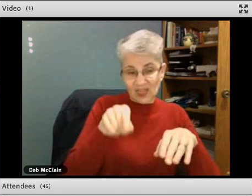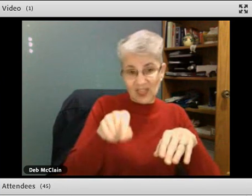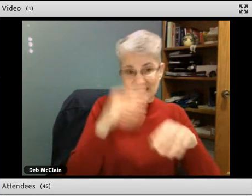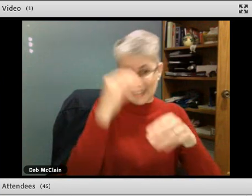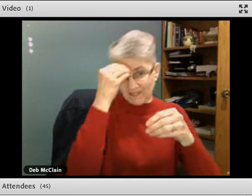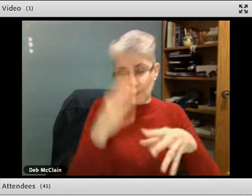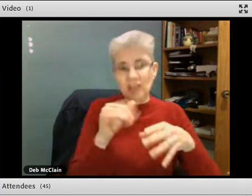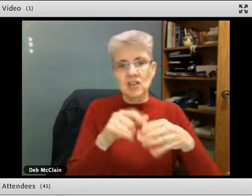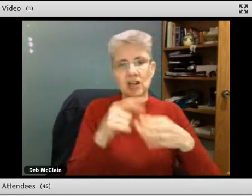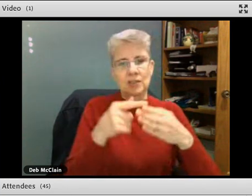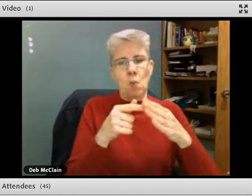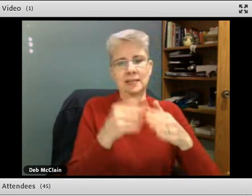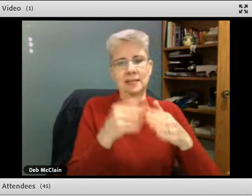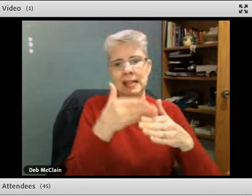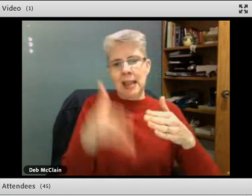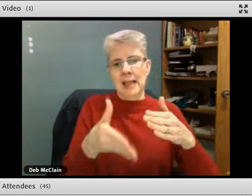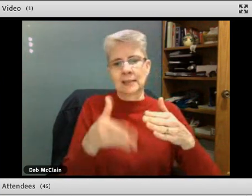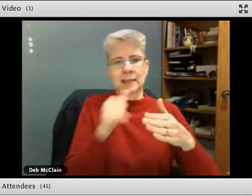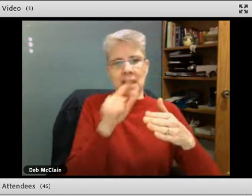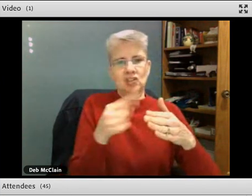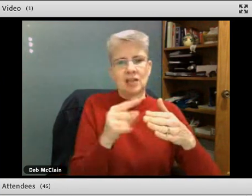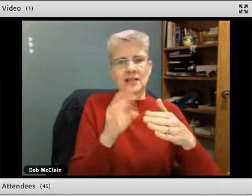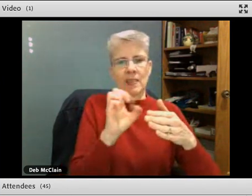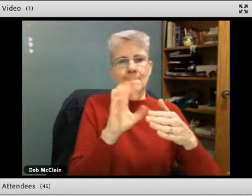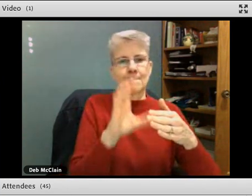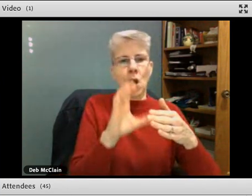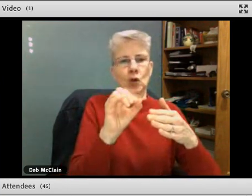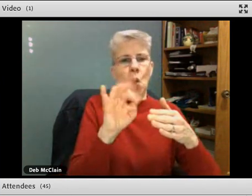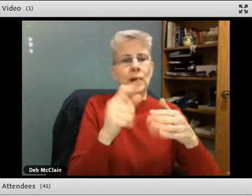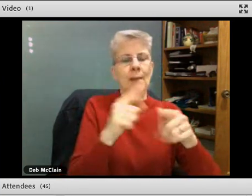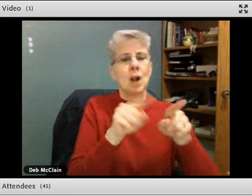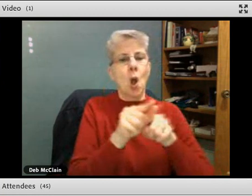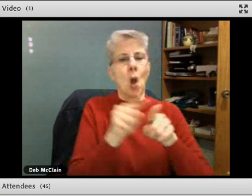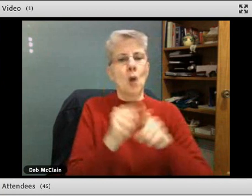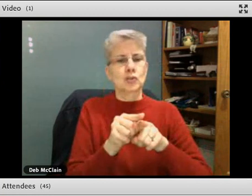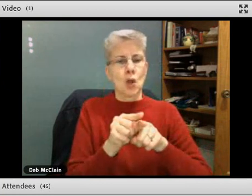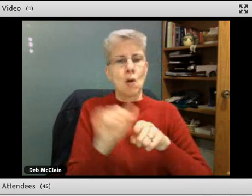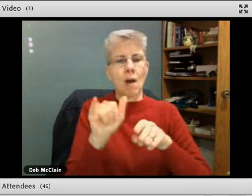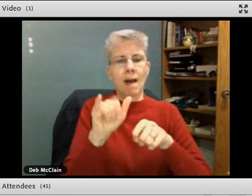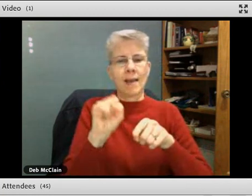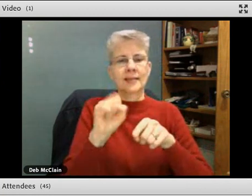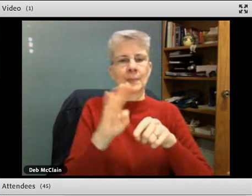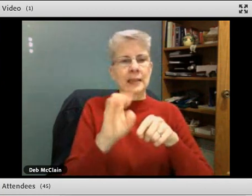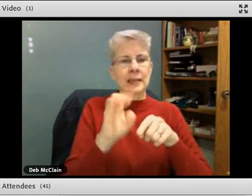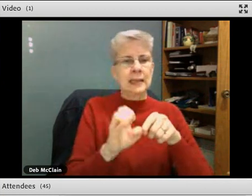So, it's not just the MARC coding. It's also this ISBD punctuation that signifies to some systems,